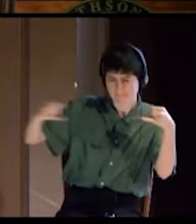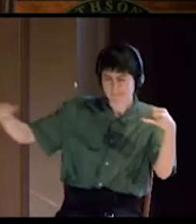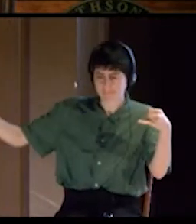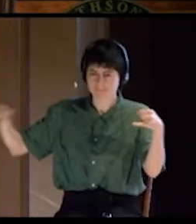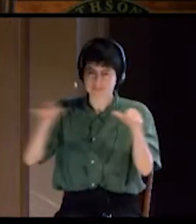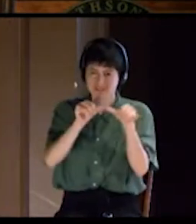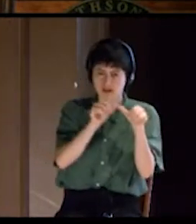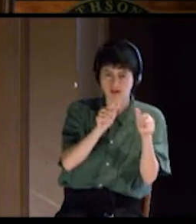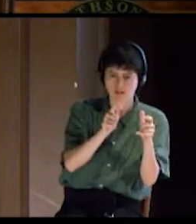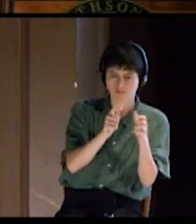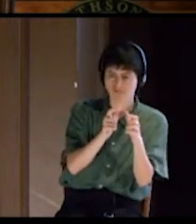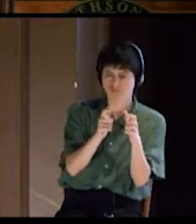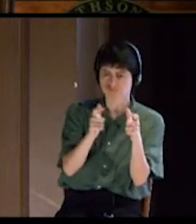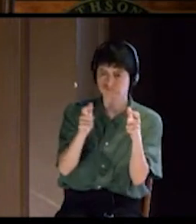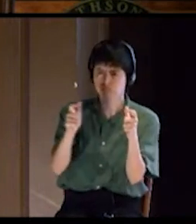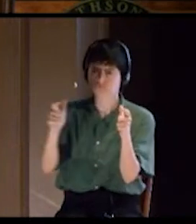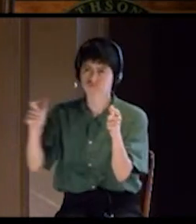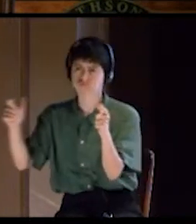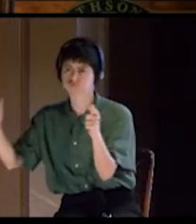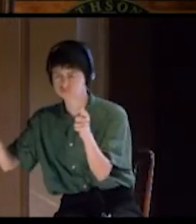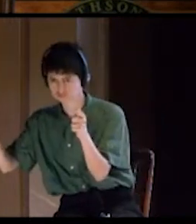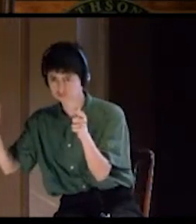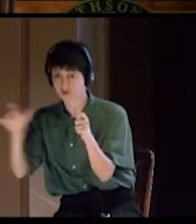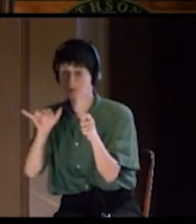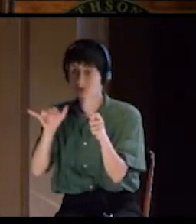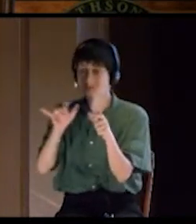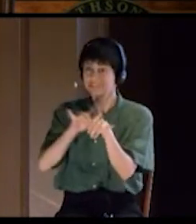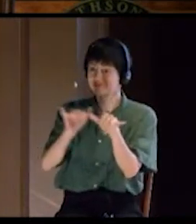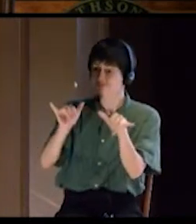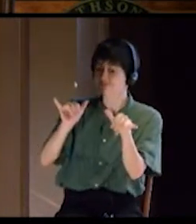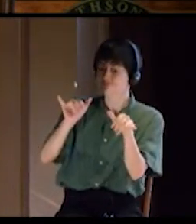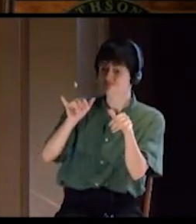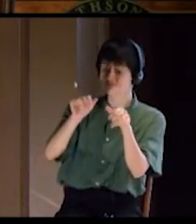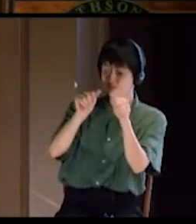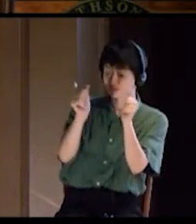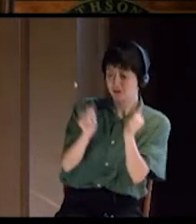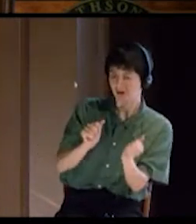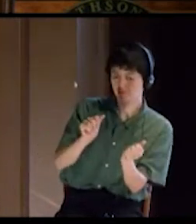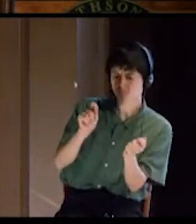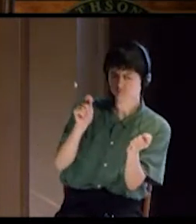So they're increasing in size and they're changing shape through time.